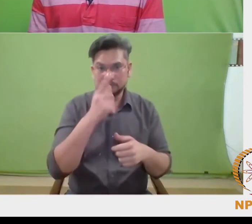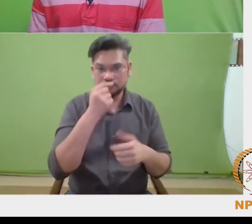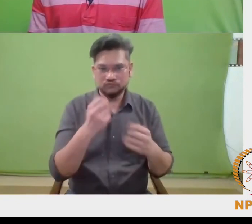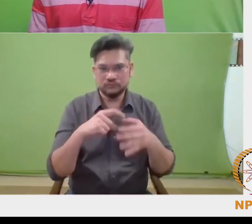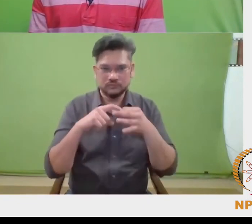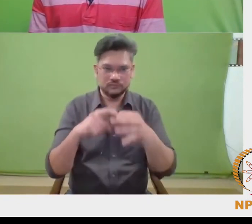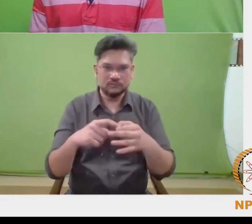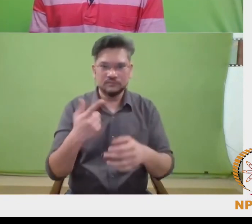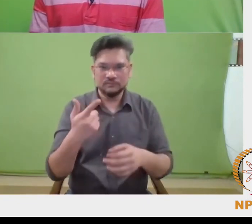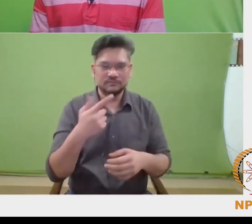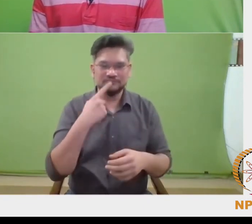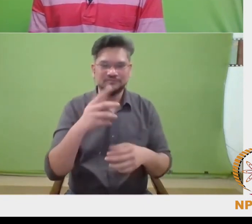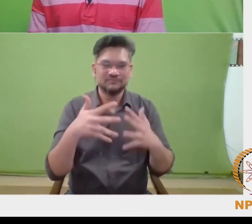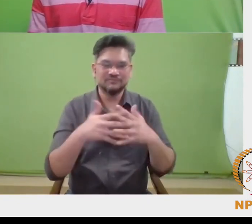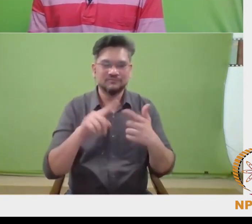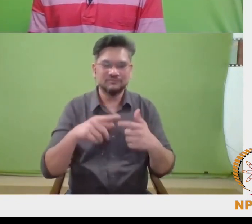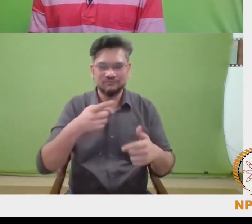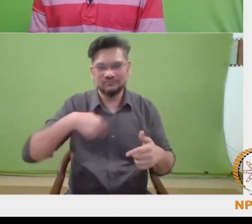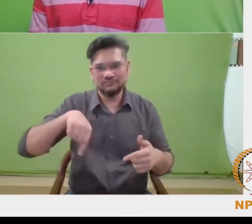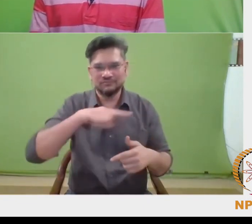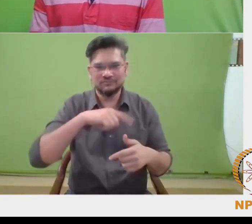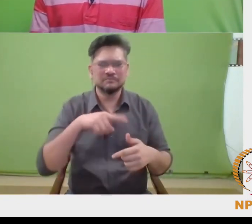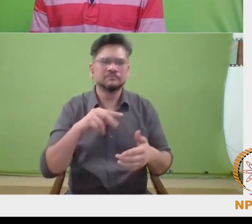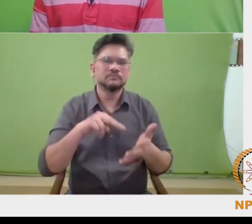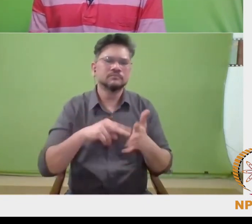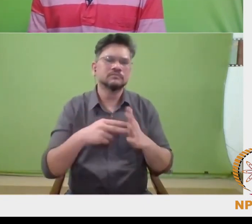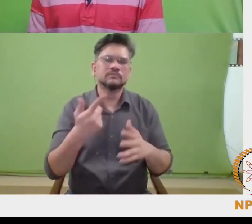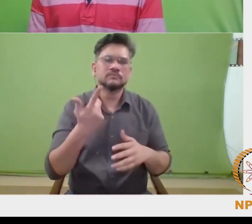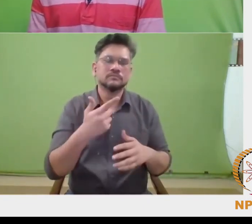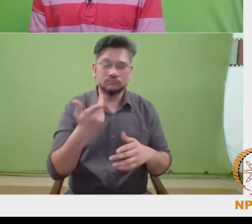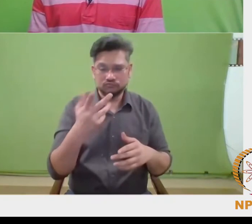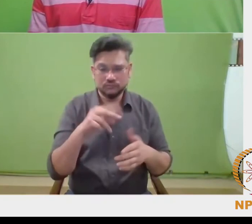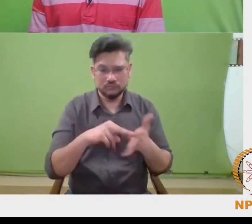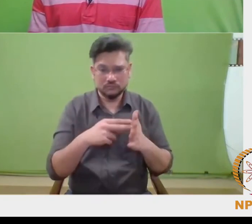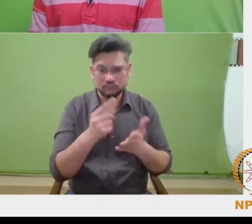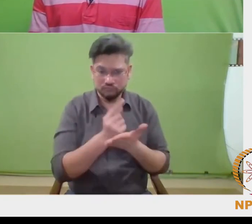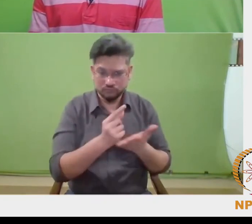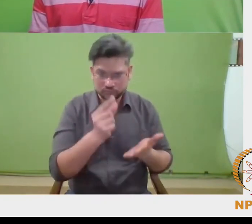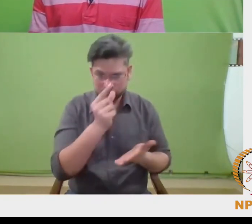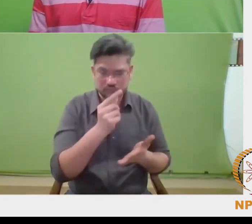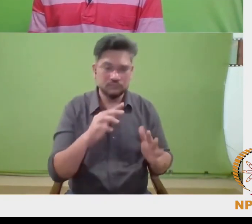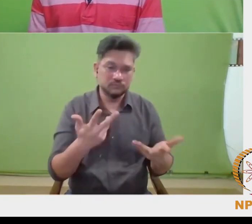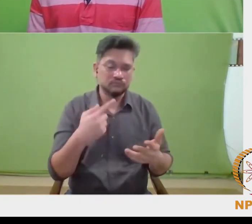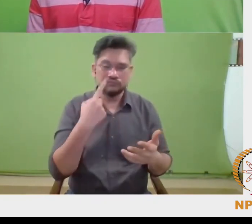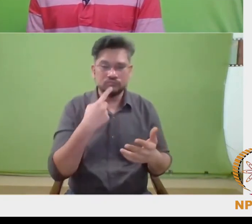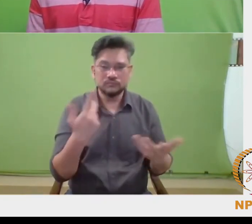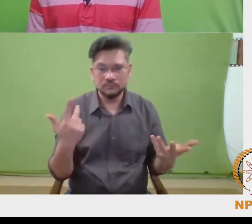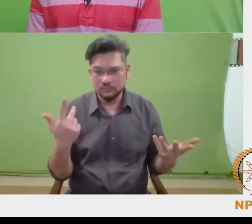whom would you refer to so would it be the universities or yeah I think it is like from